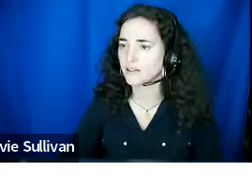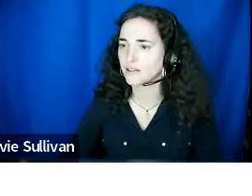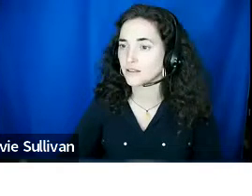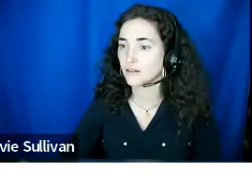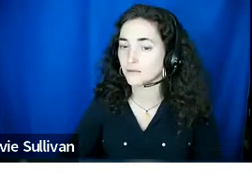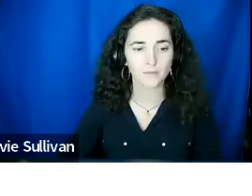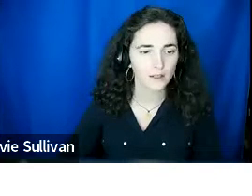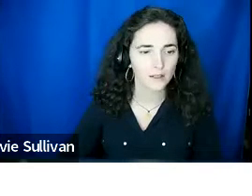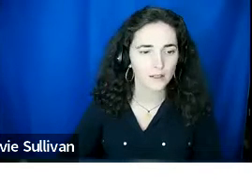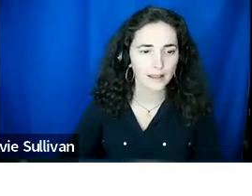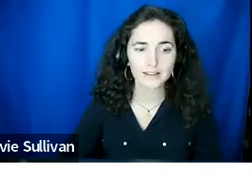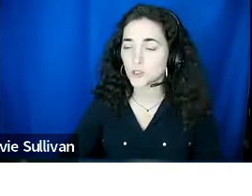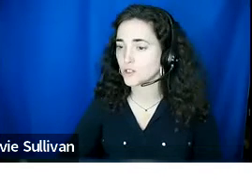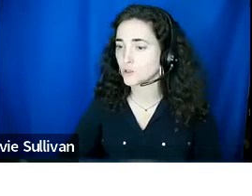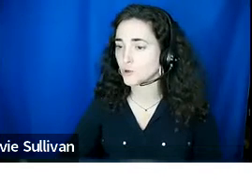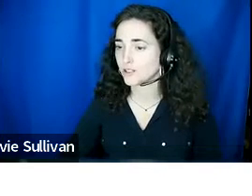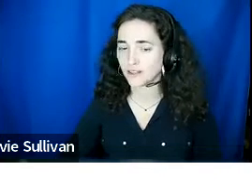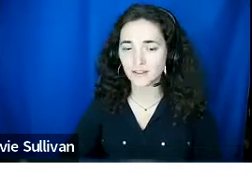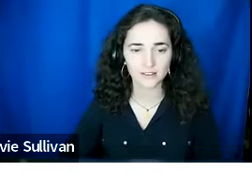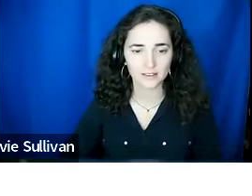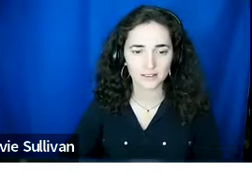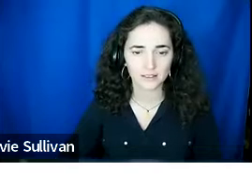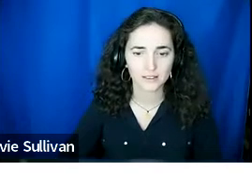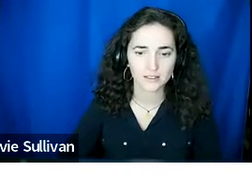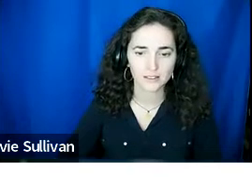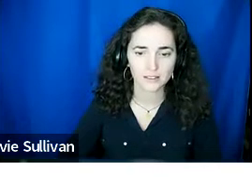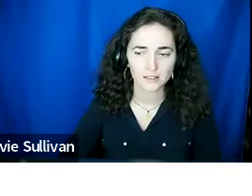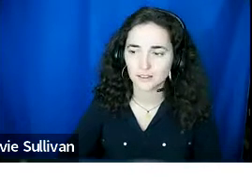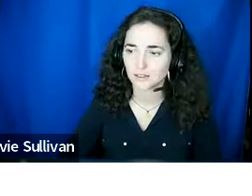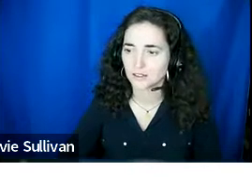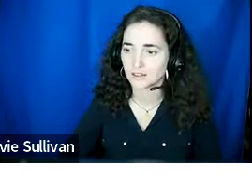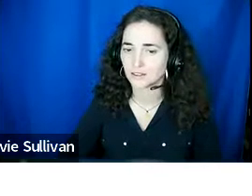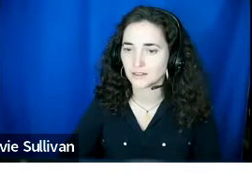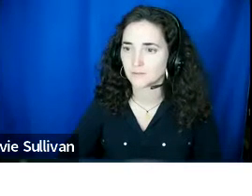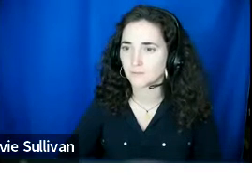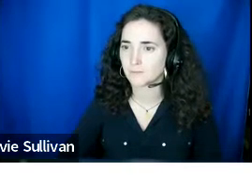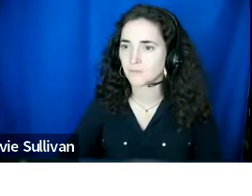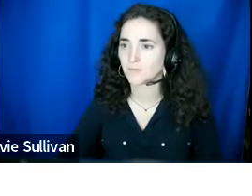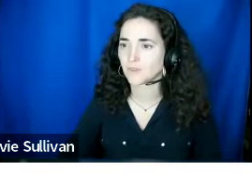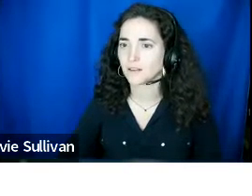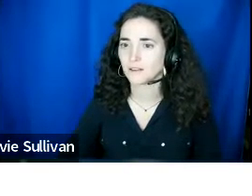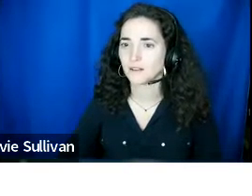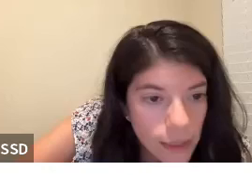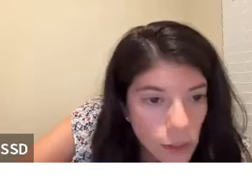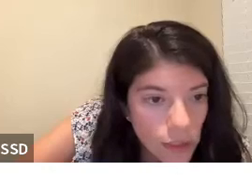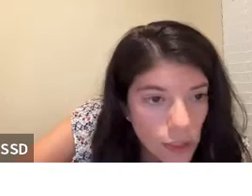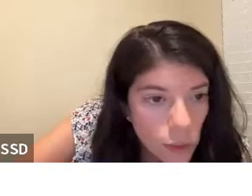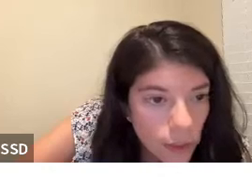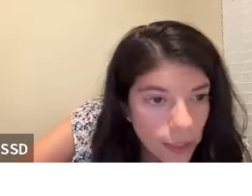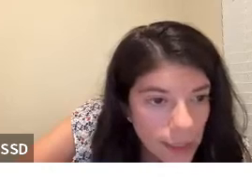ASL services coordinator, Alla is ASL services coordinator.